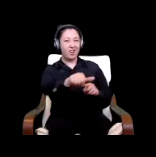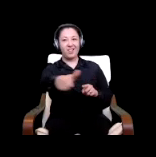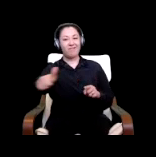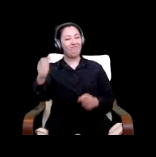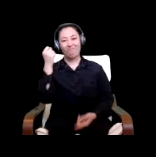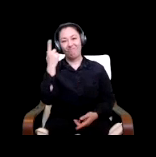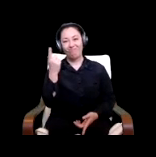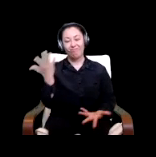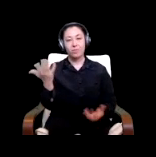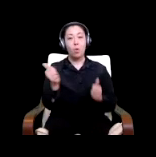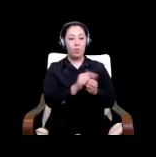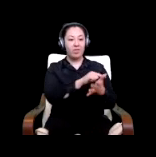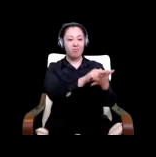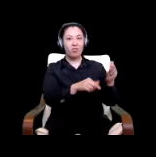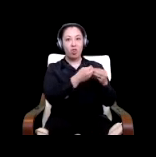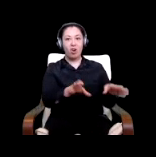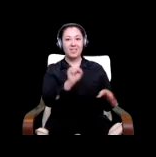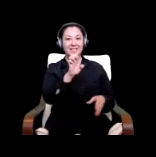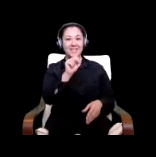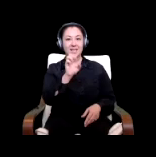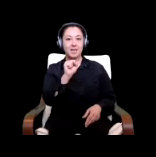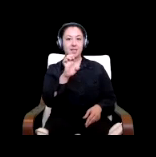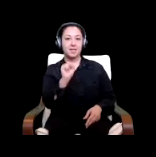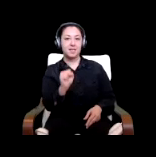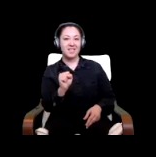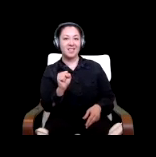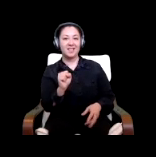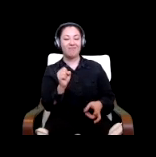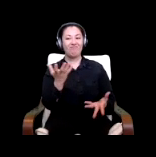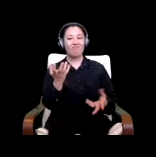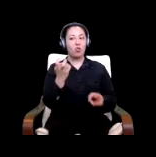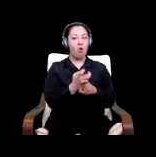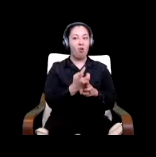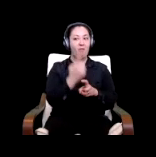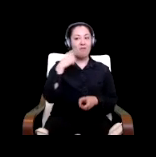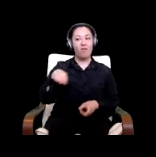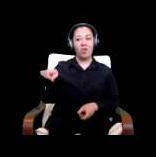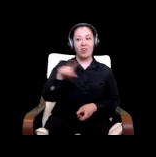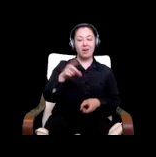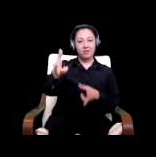loss they also have difficulty receiving information. So with the hearing and vision loss there